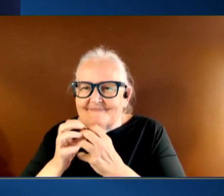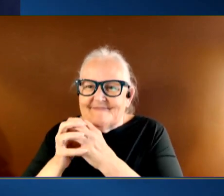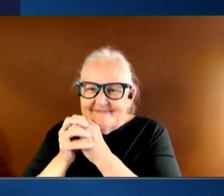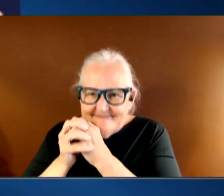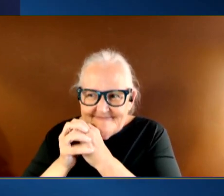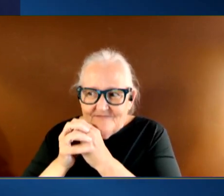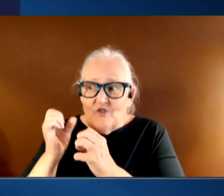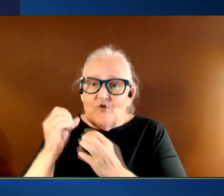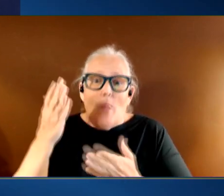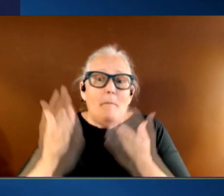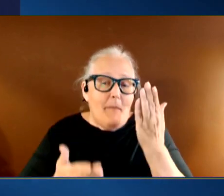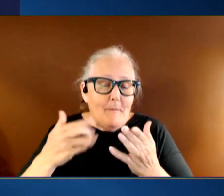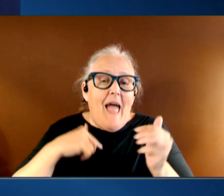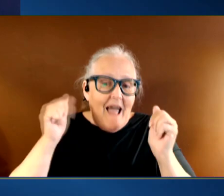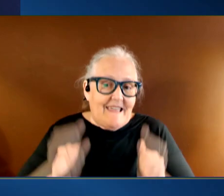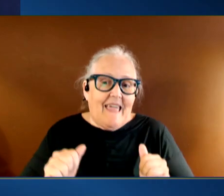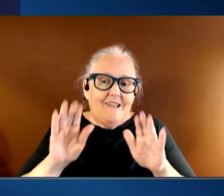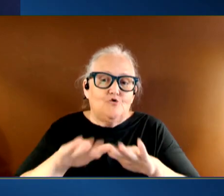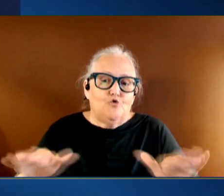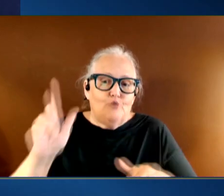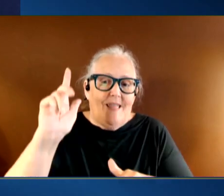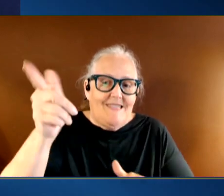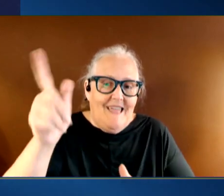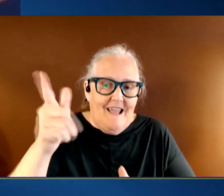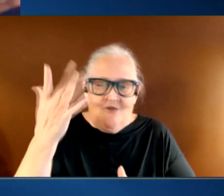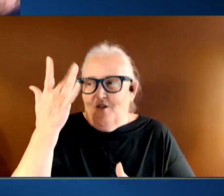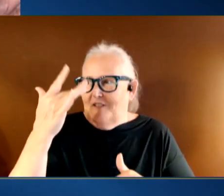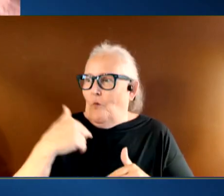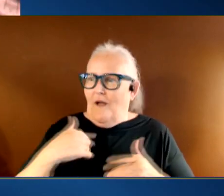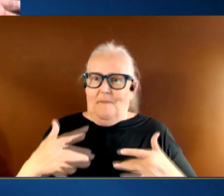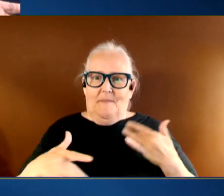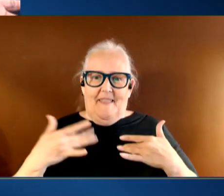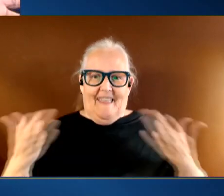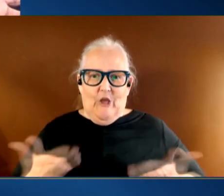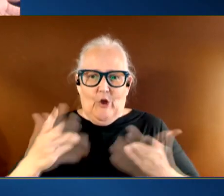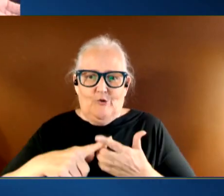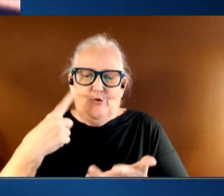So, that's why I'm excited to be part of this conversation, because Wunmi represents what will